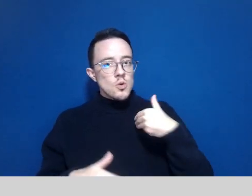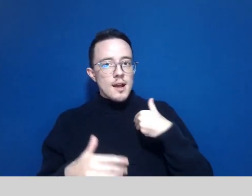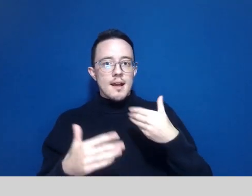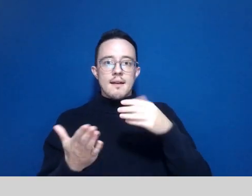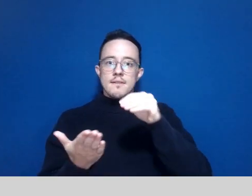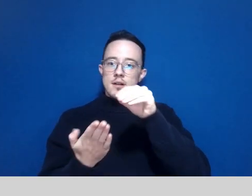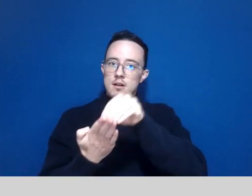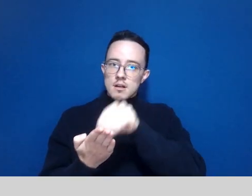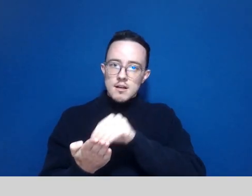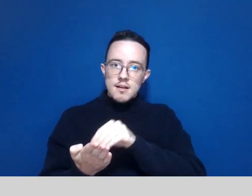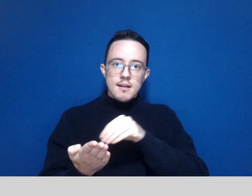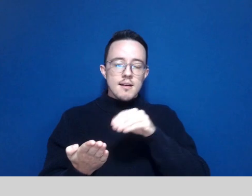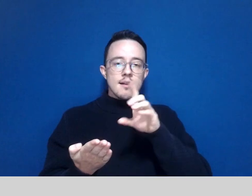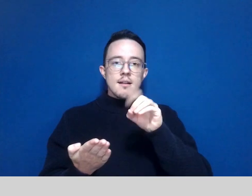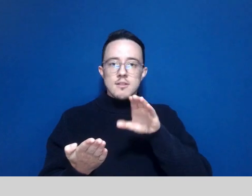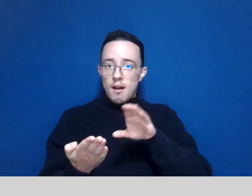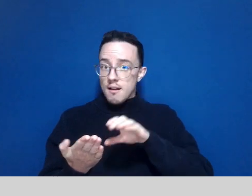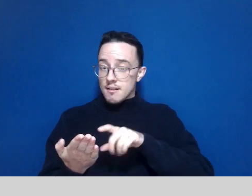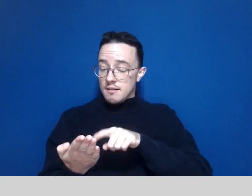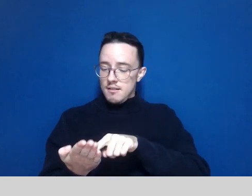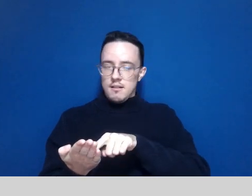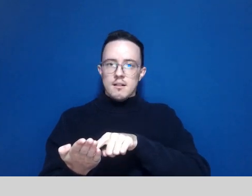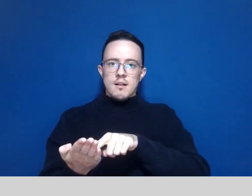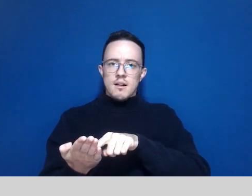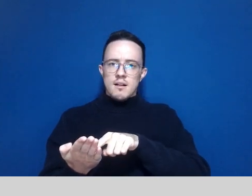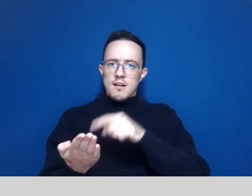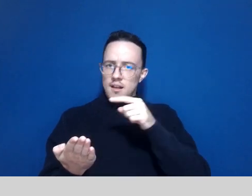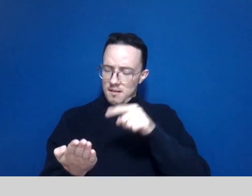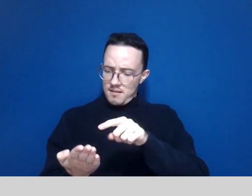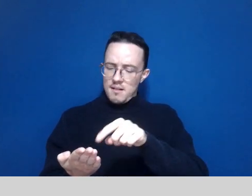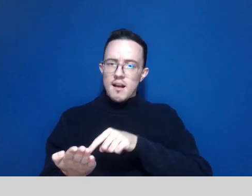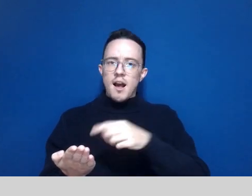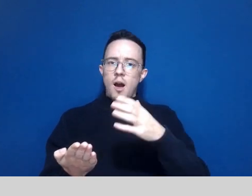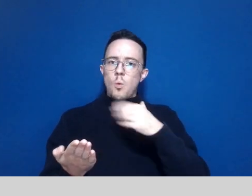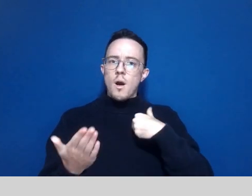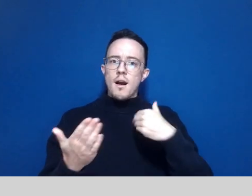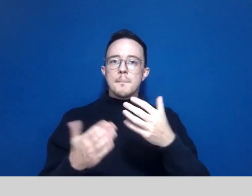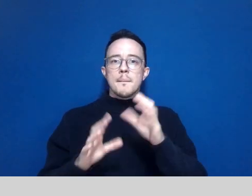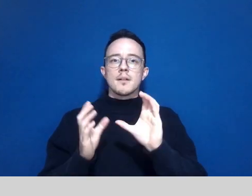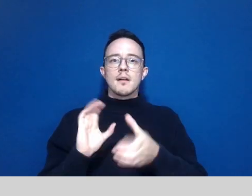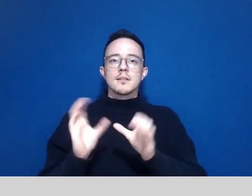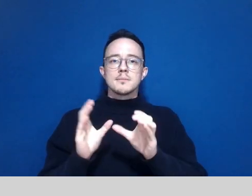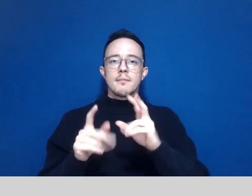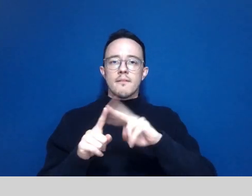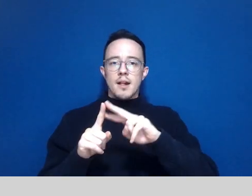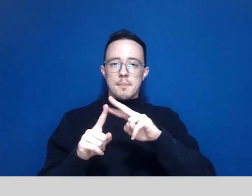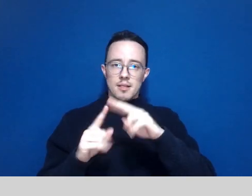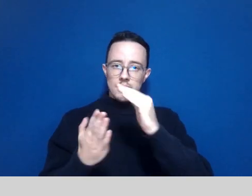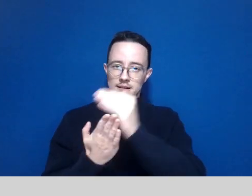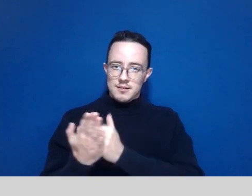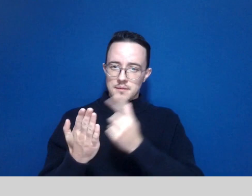that you would like to contribute, if you wrote documentation and you would like a custom vocabulary set